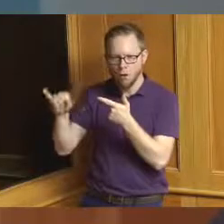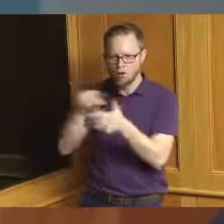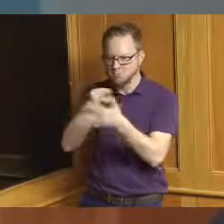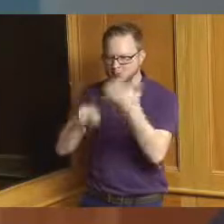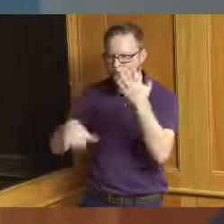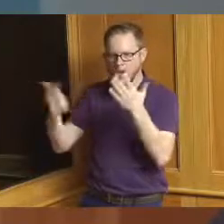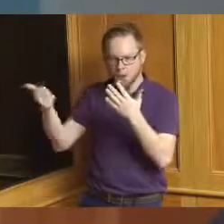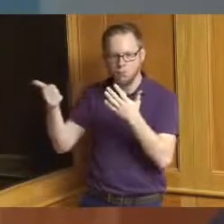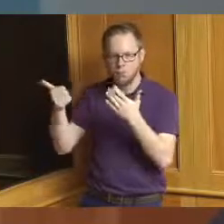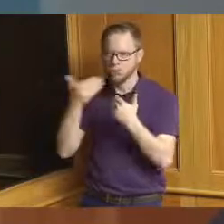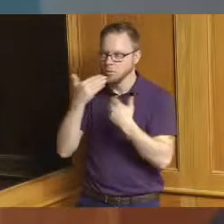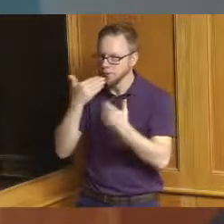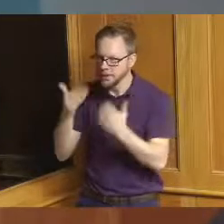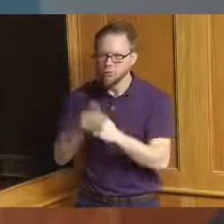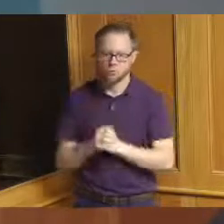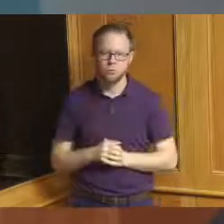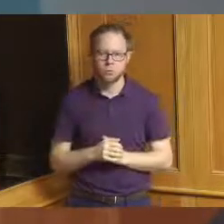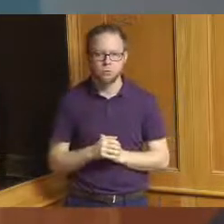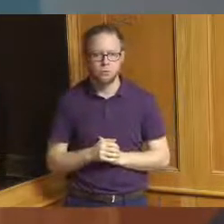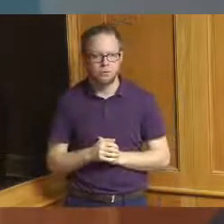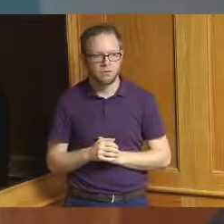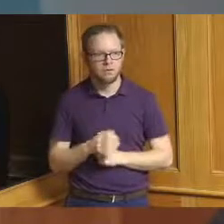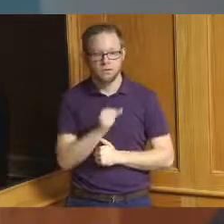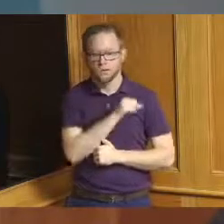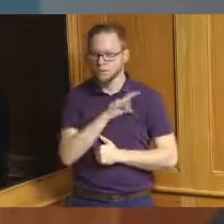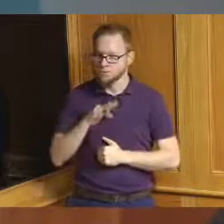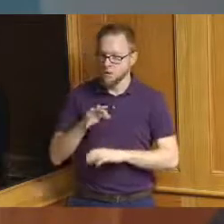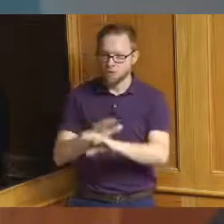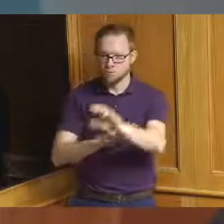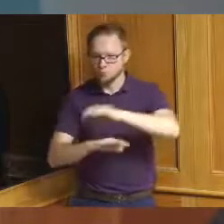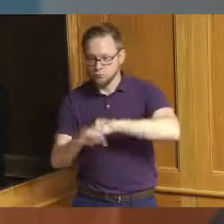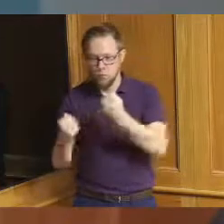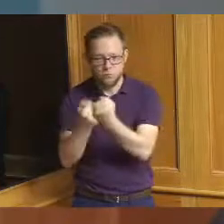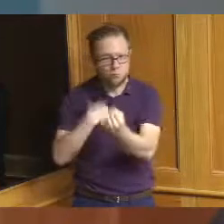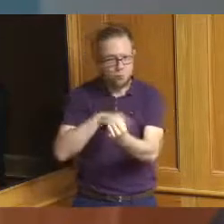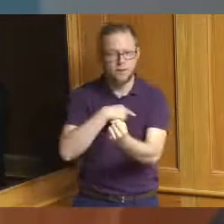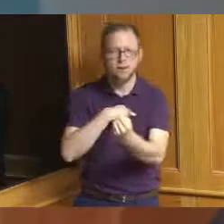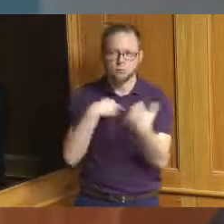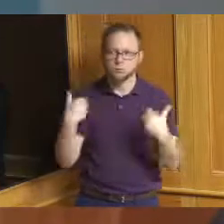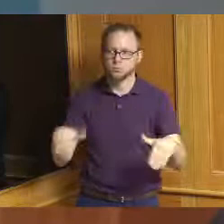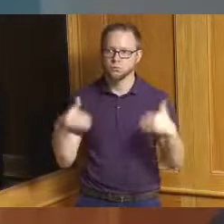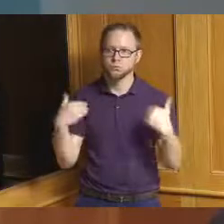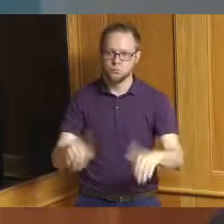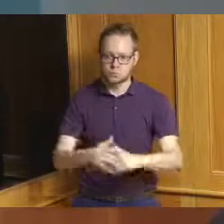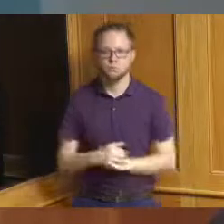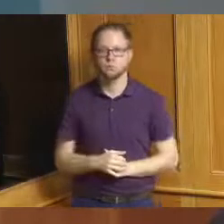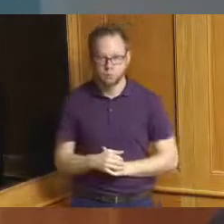not have done all this work without staff behind us making sure that we had the correct documents